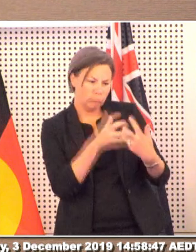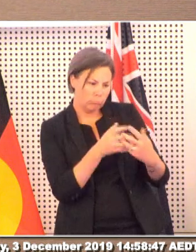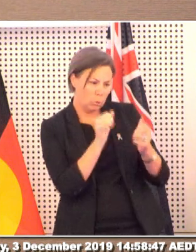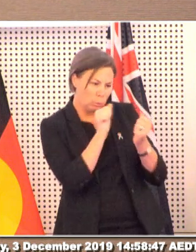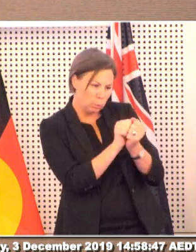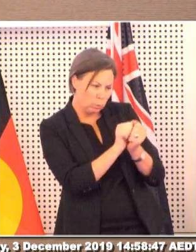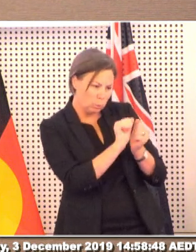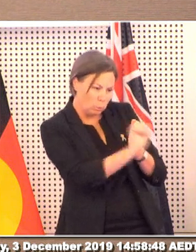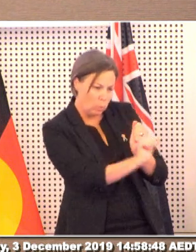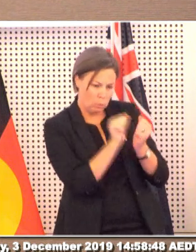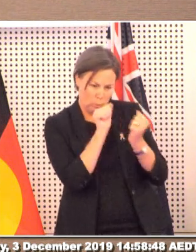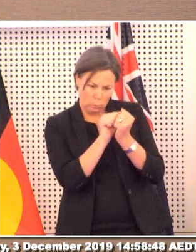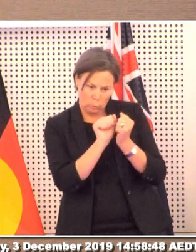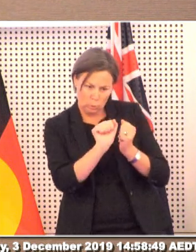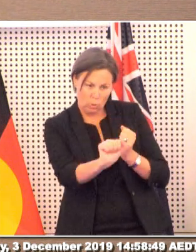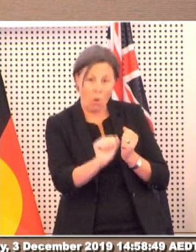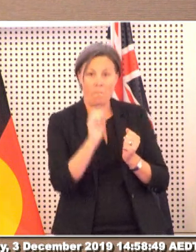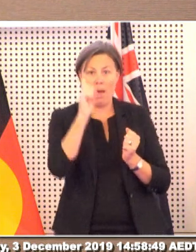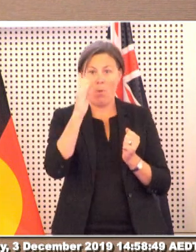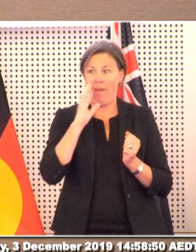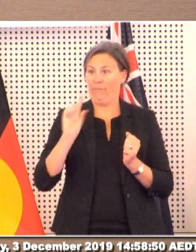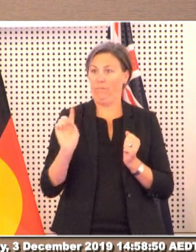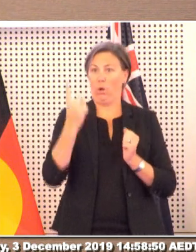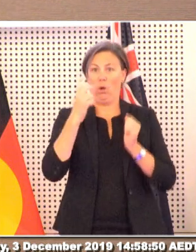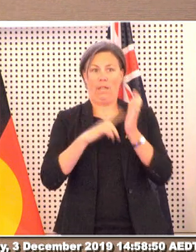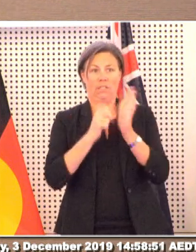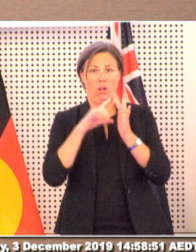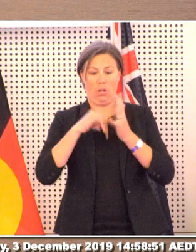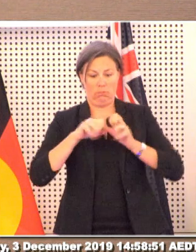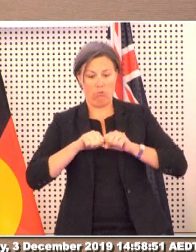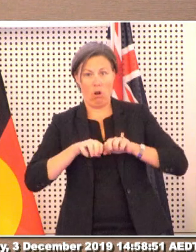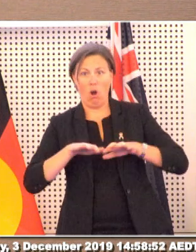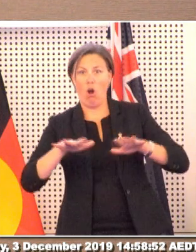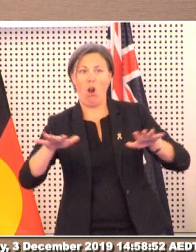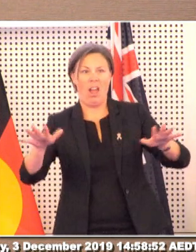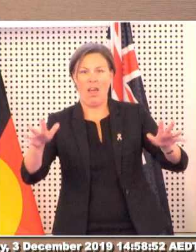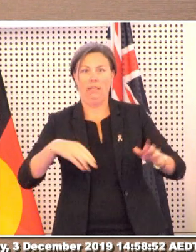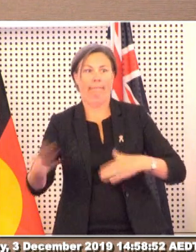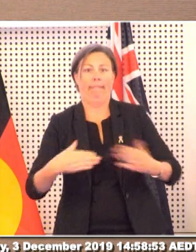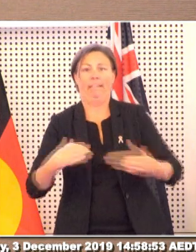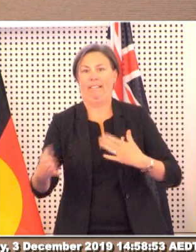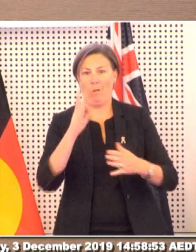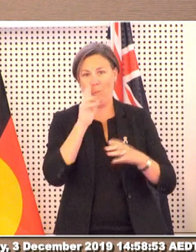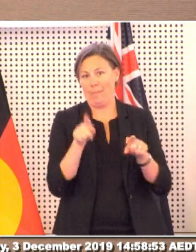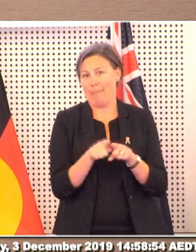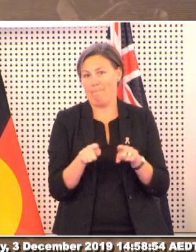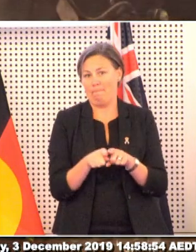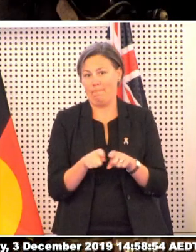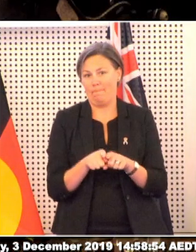to me that they did see plans that were exactly the same. Thanks. Sorry to interrupt.